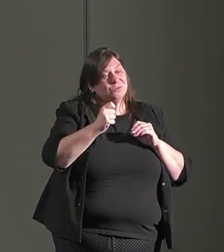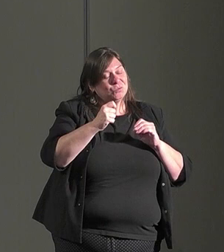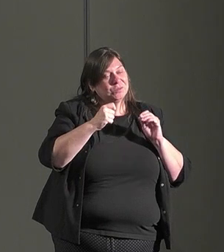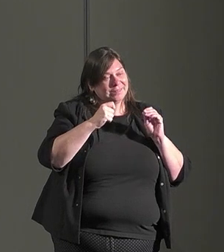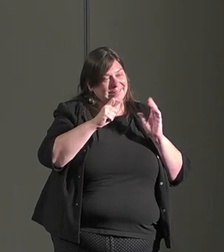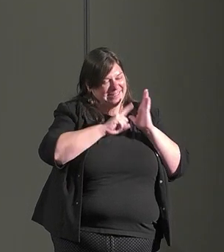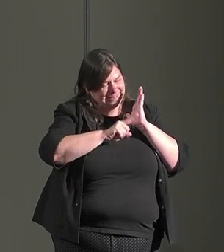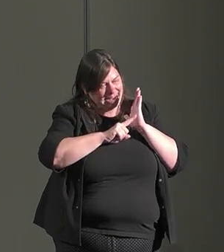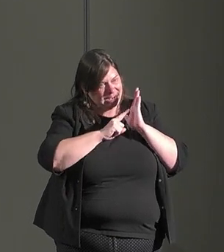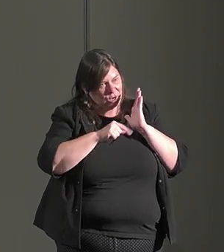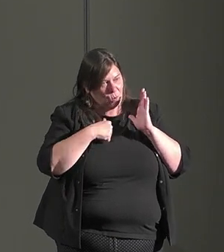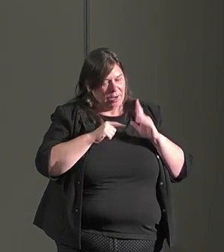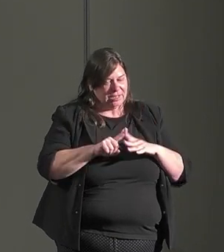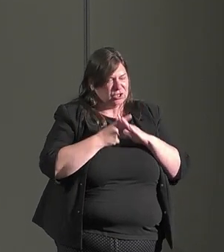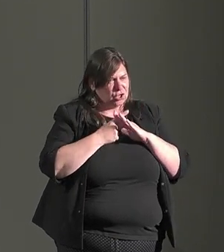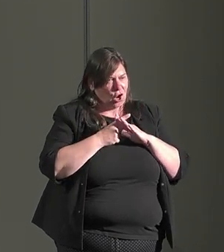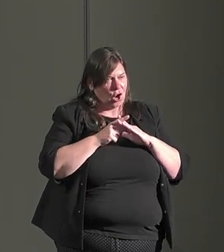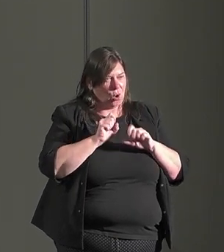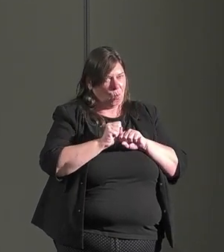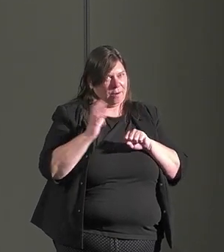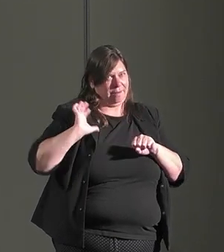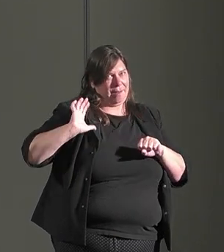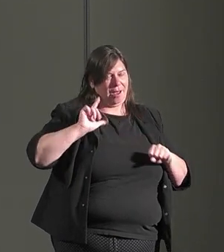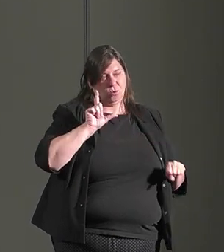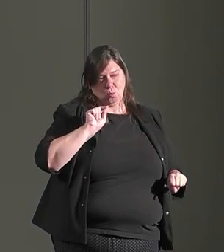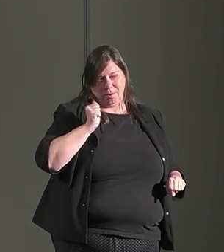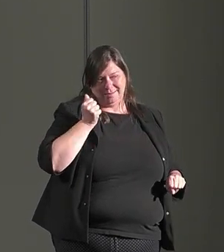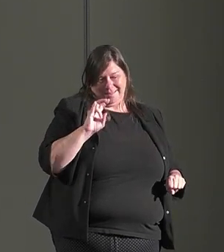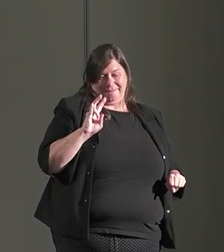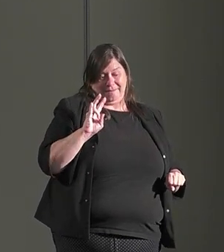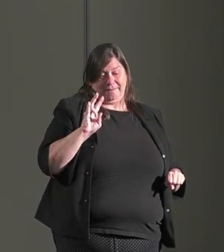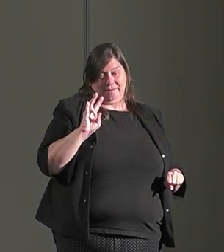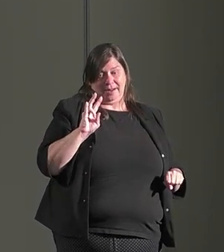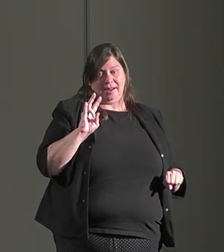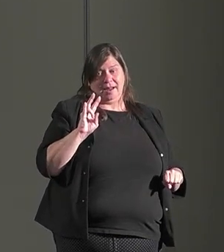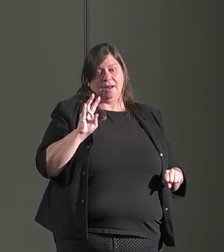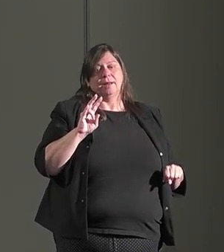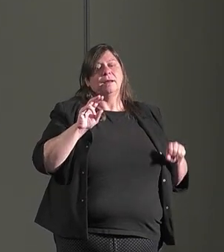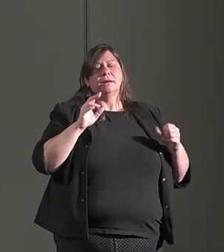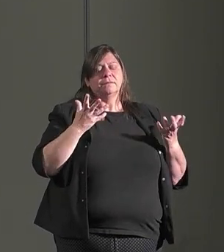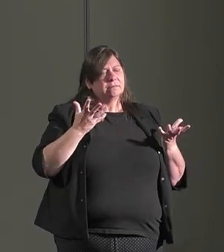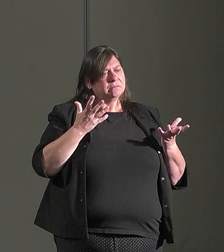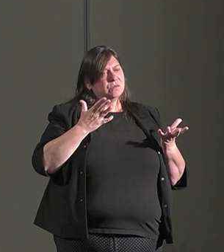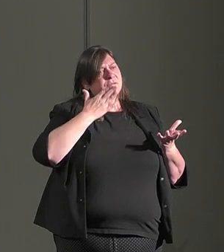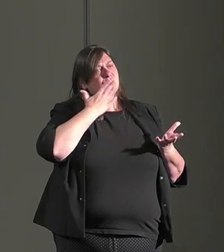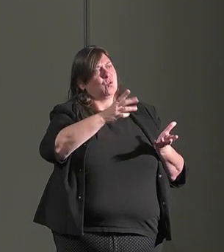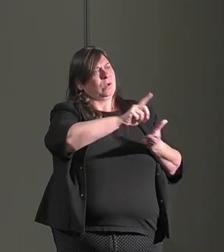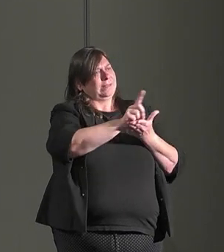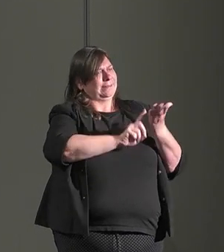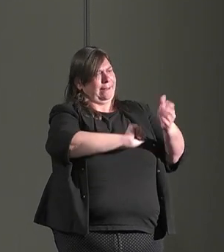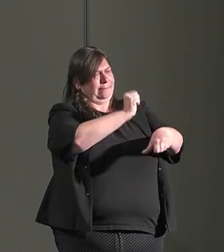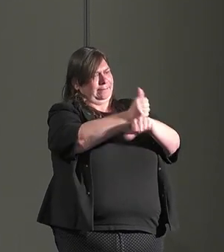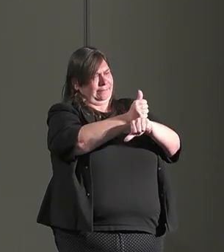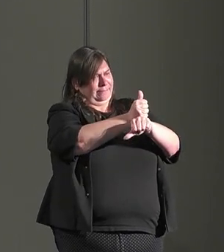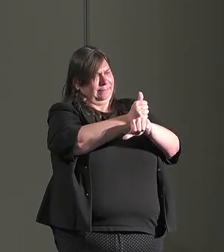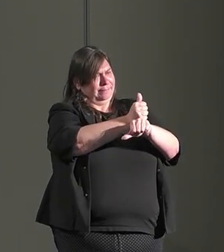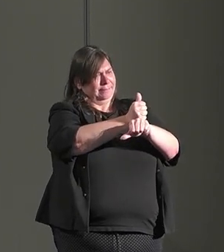we started to work on this in 2017 that said, you could have well-designed inclusive e-books